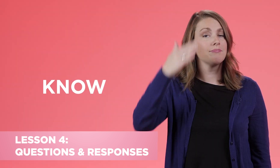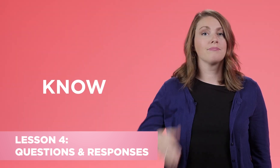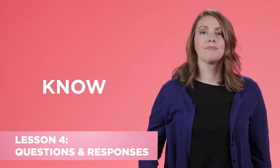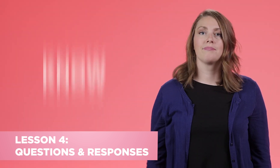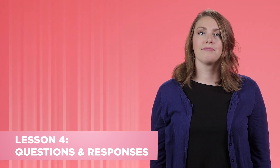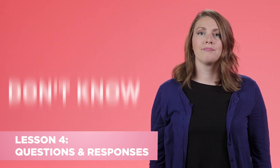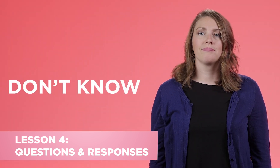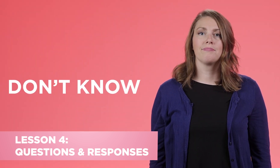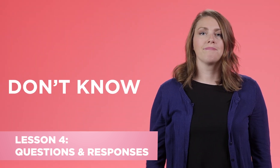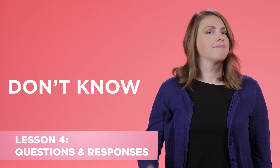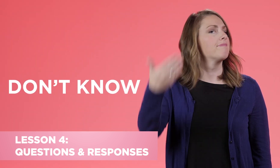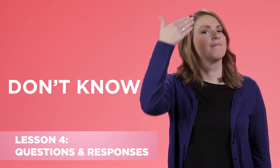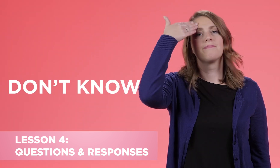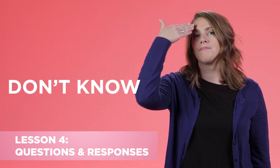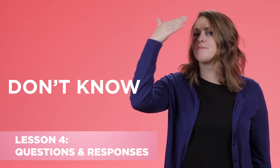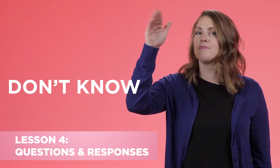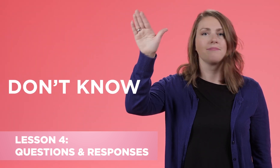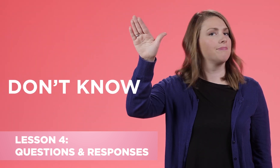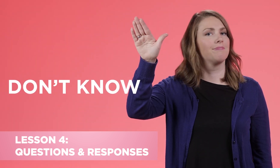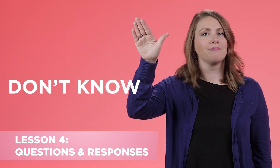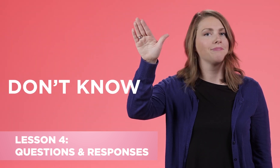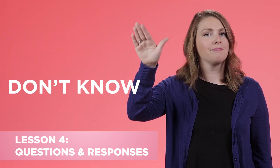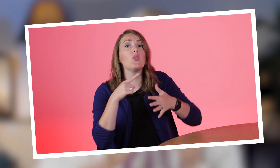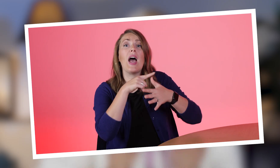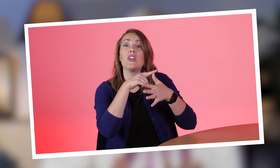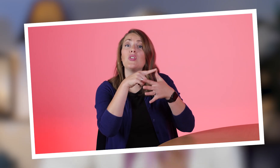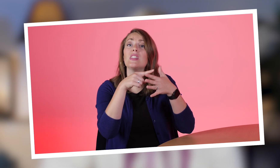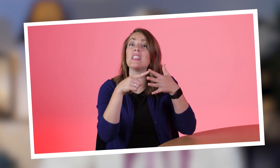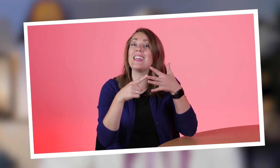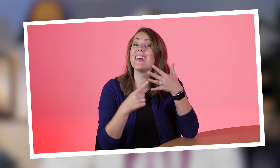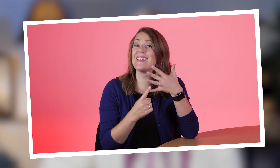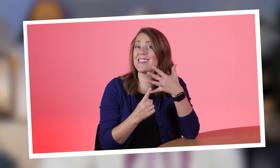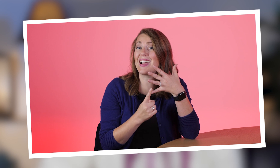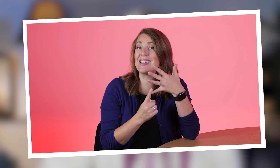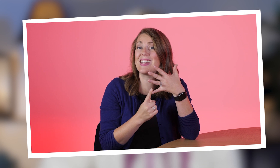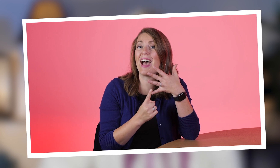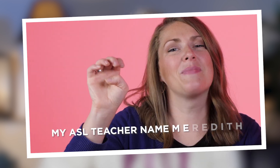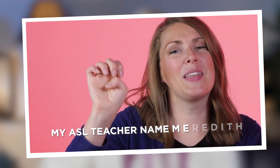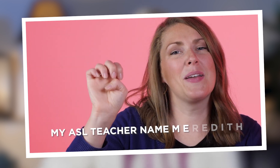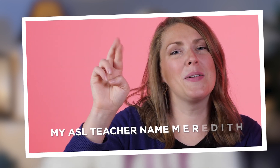but first i want to share a little bit about the course this course is intended for beginning